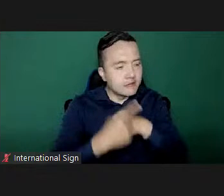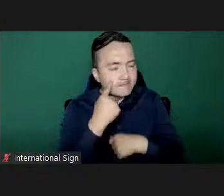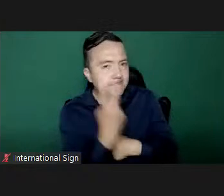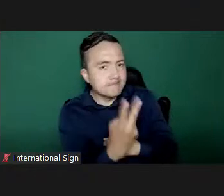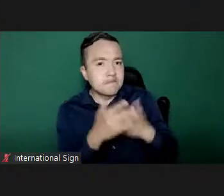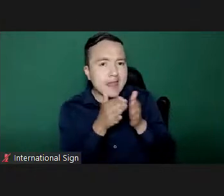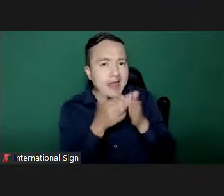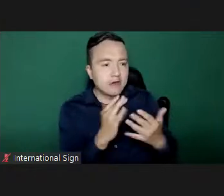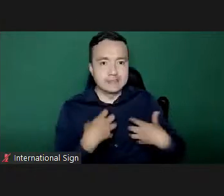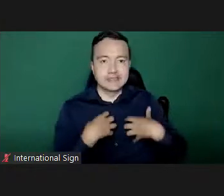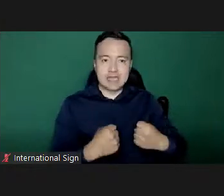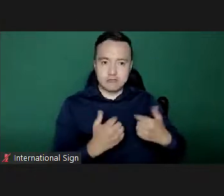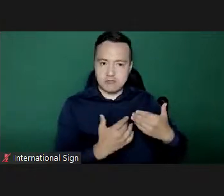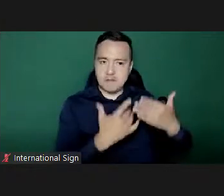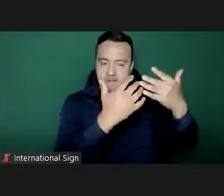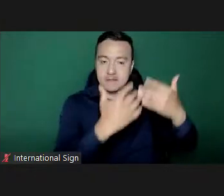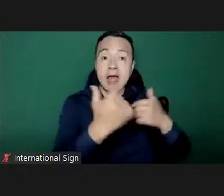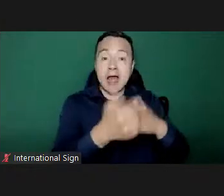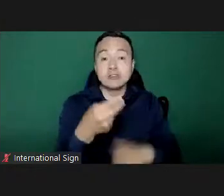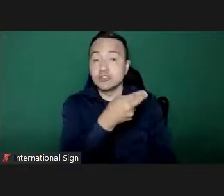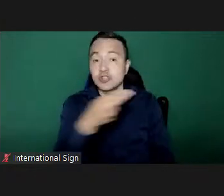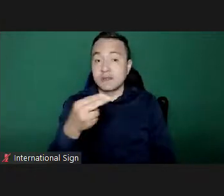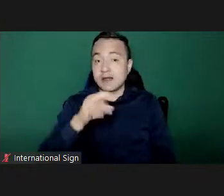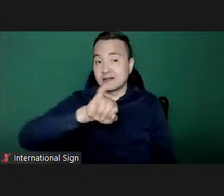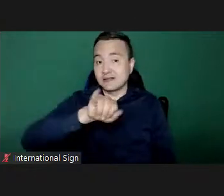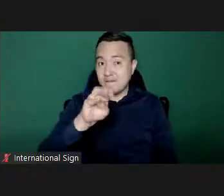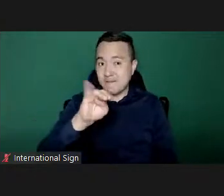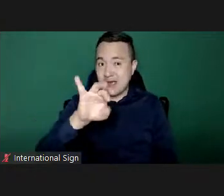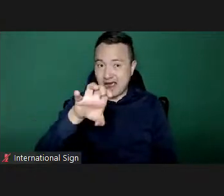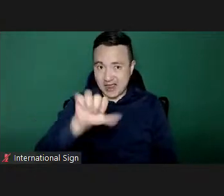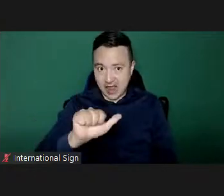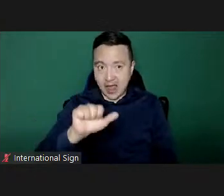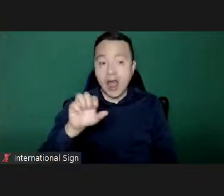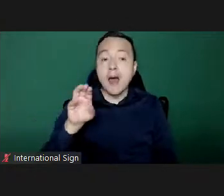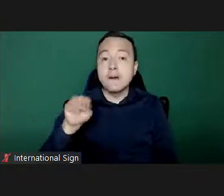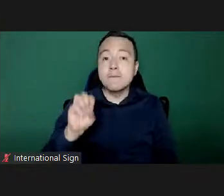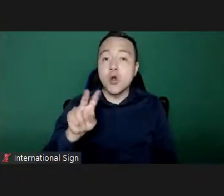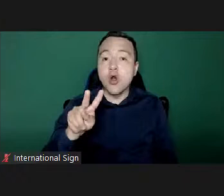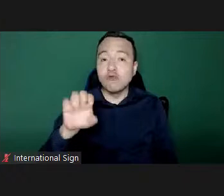WHO . We did an execution at the UN Higher Level Meeting.